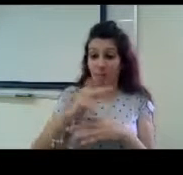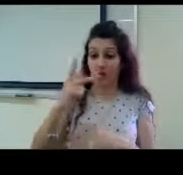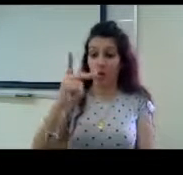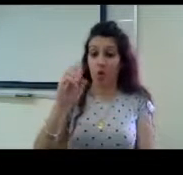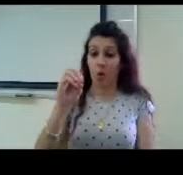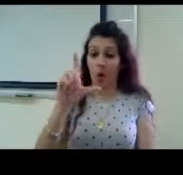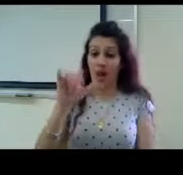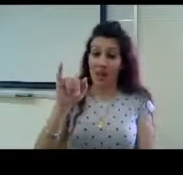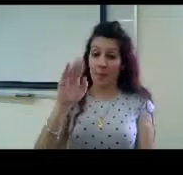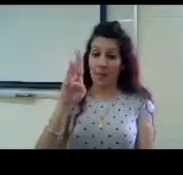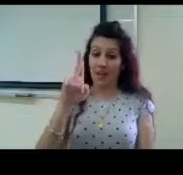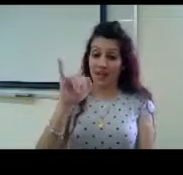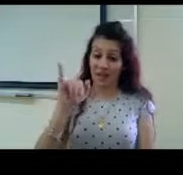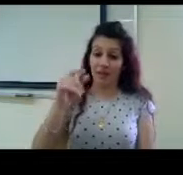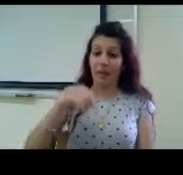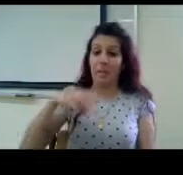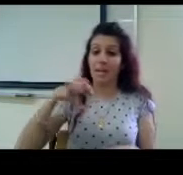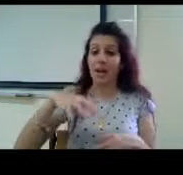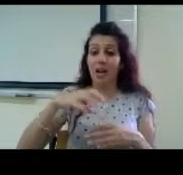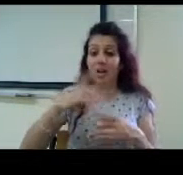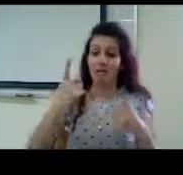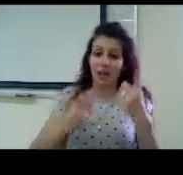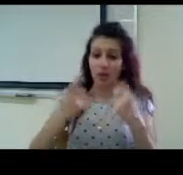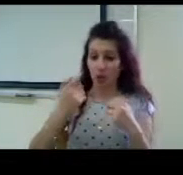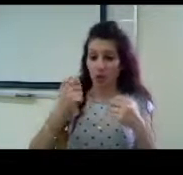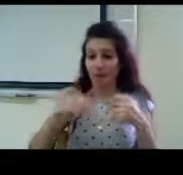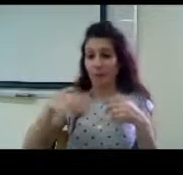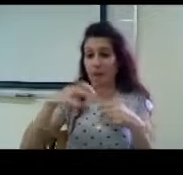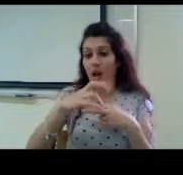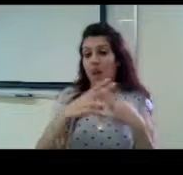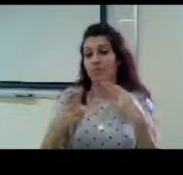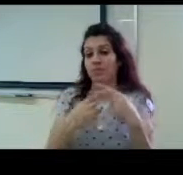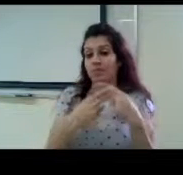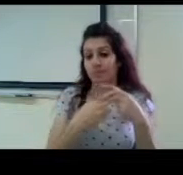classrooms were not necessarily academically self-sufficient for